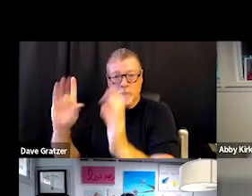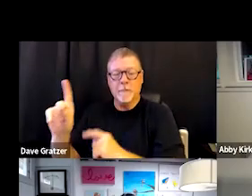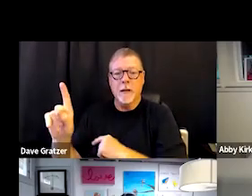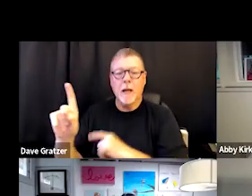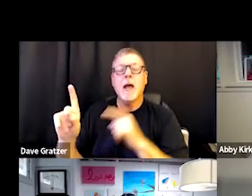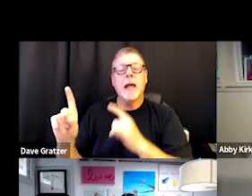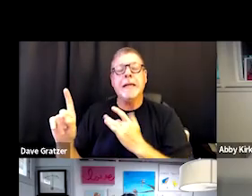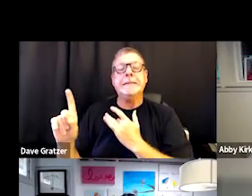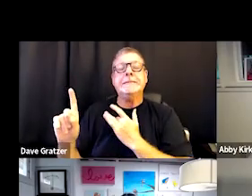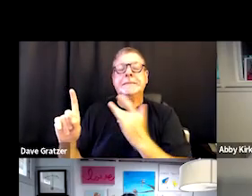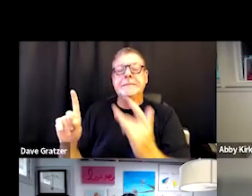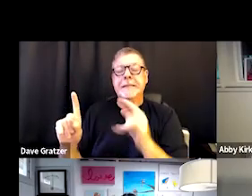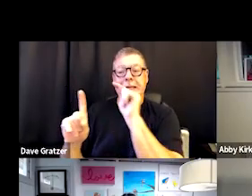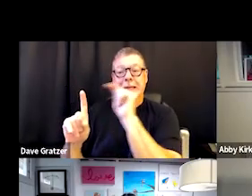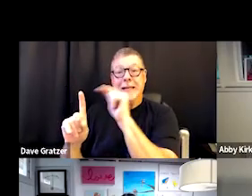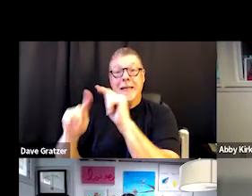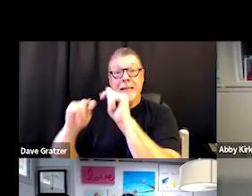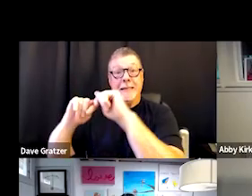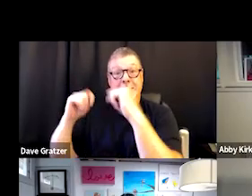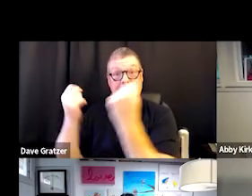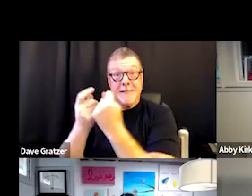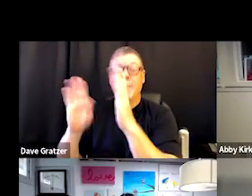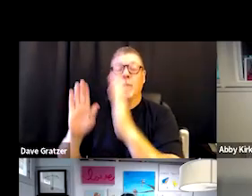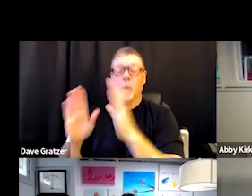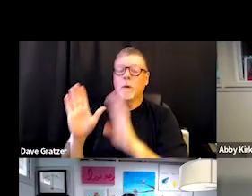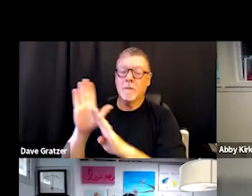that your state team lead is developing a plan